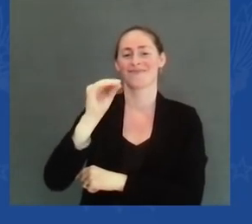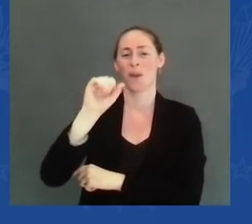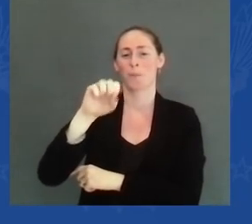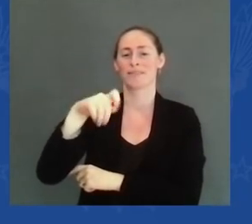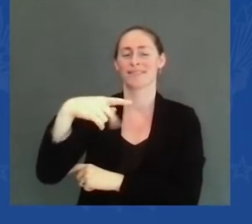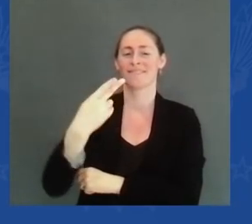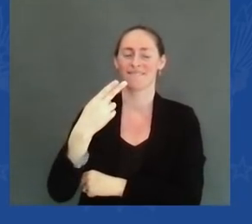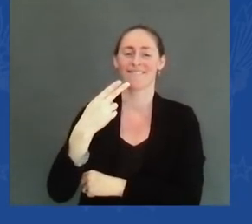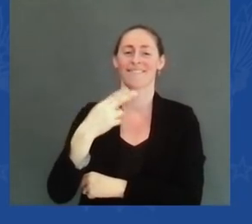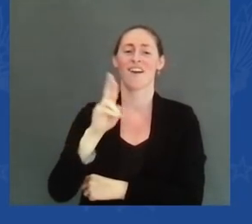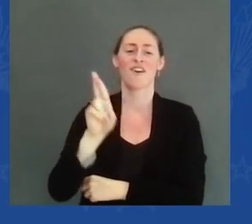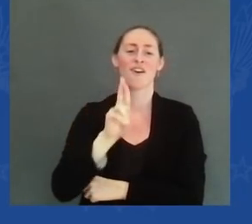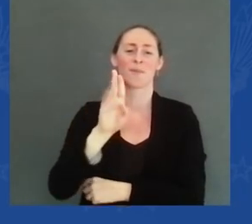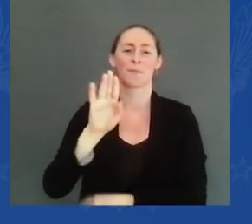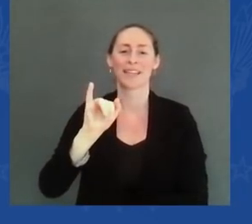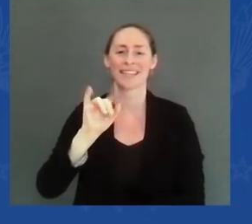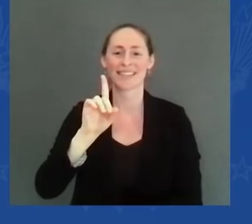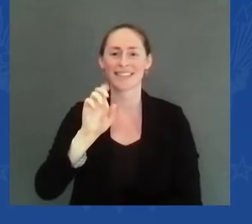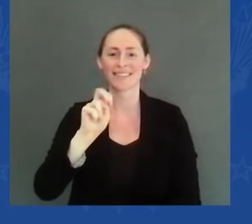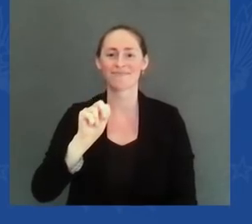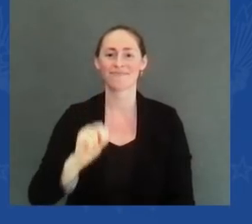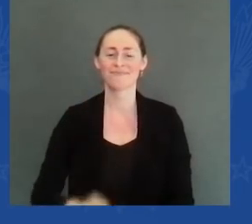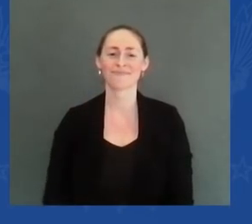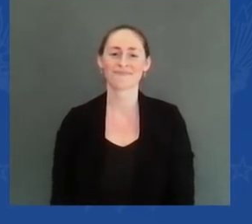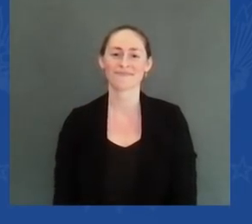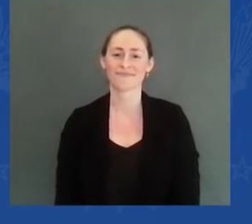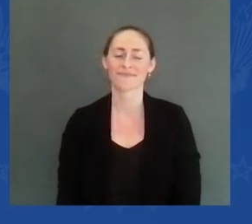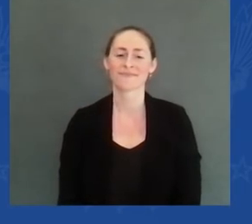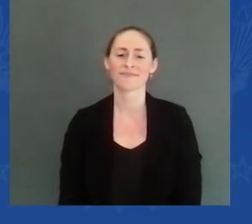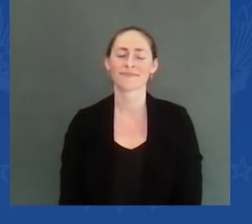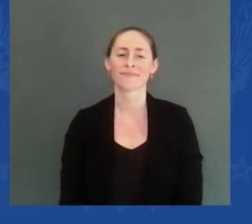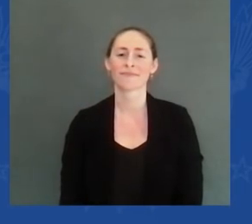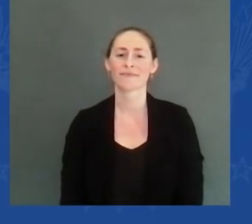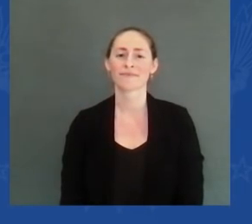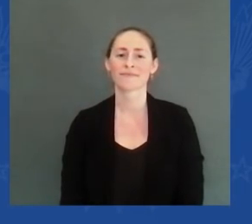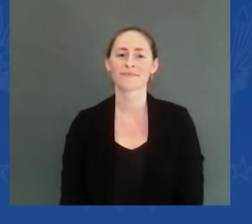The President: Chuck, thank you very much.